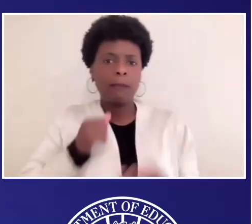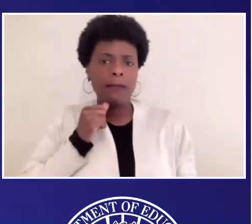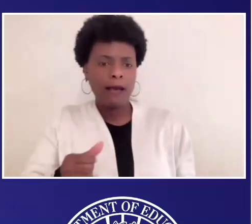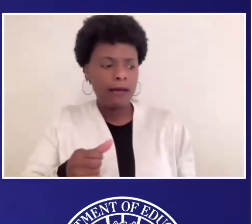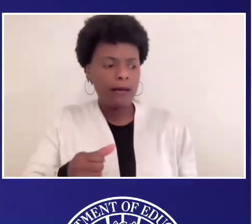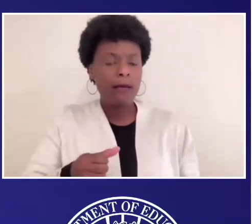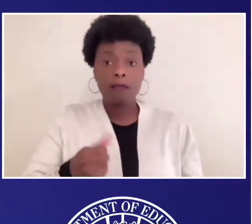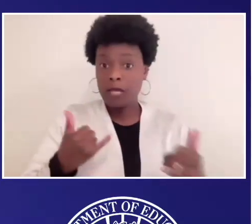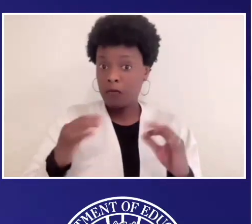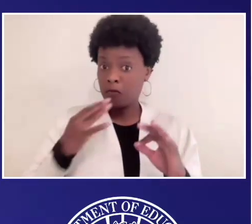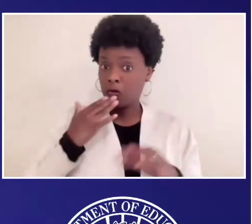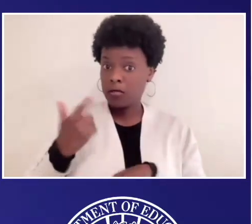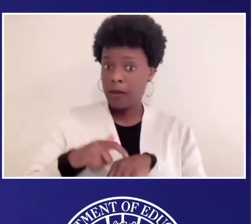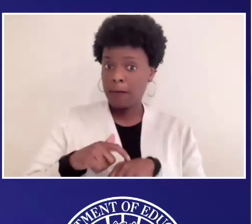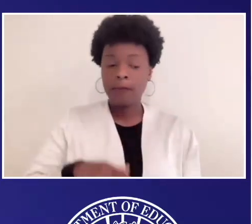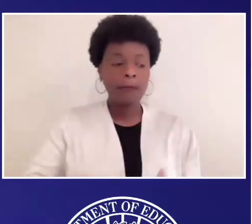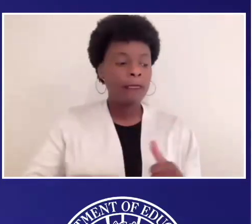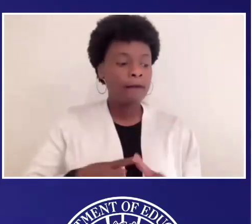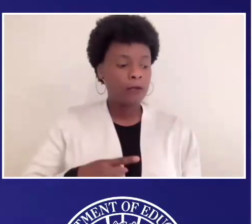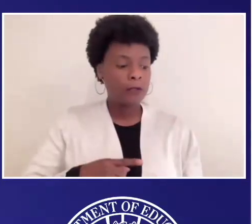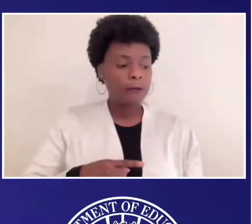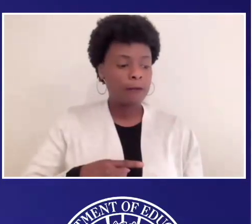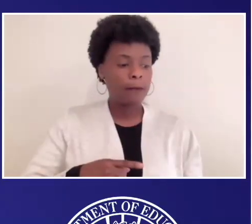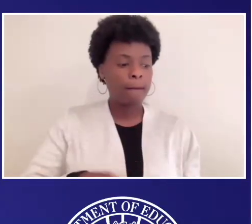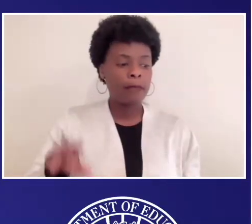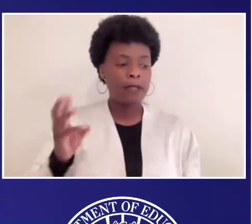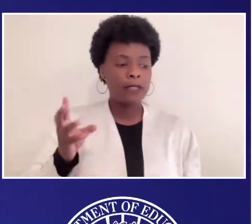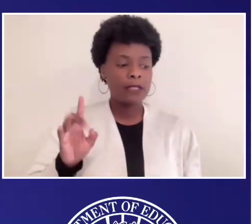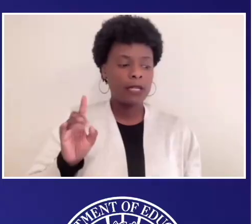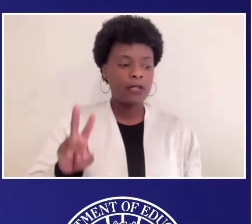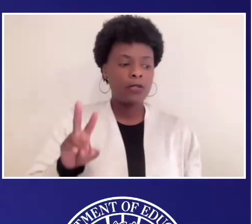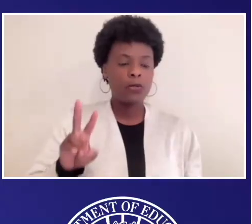great. So the first is in 682.215.